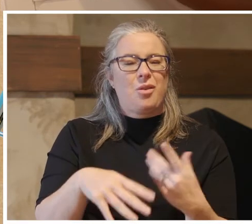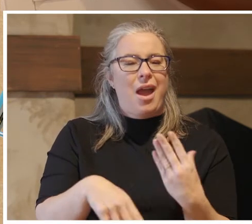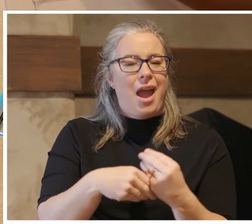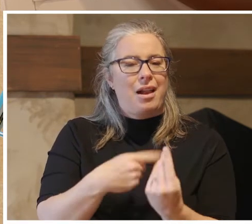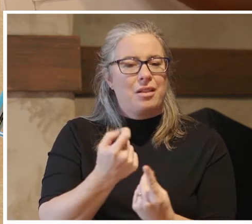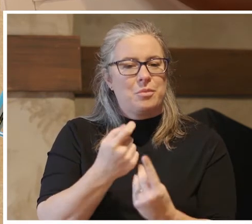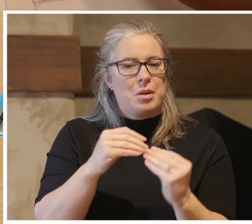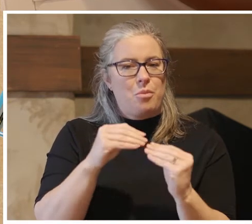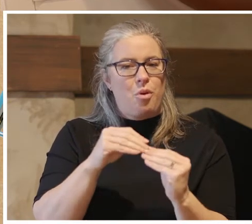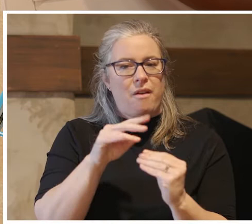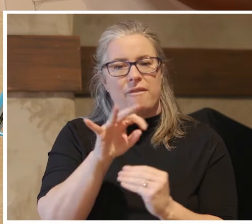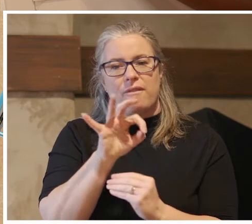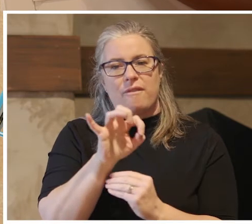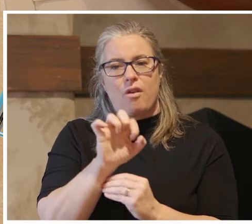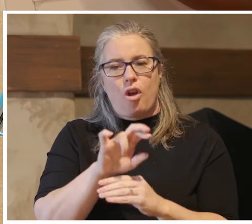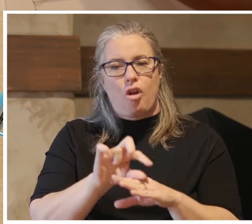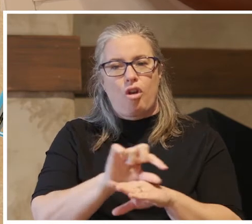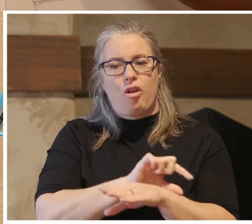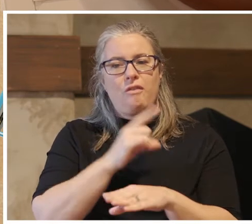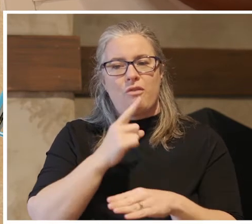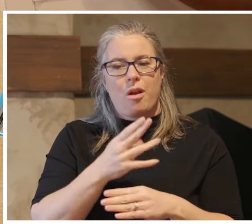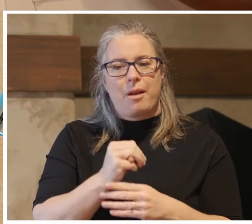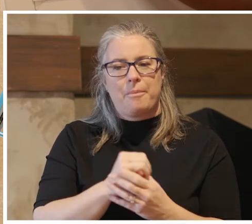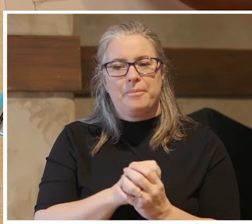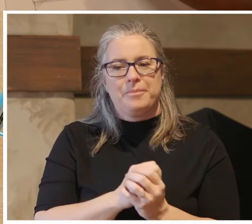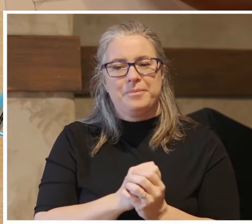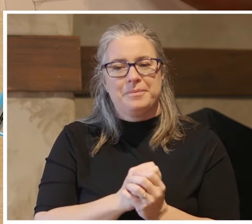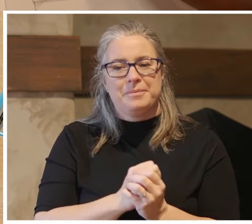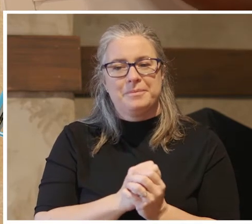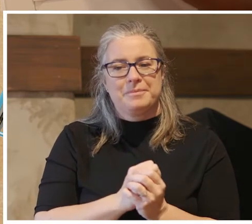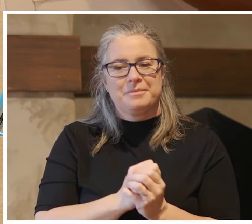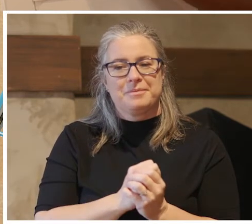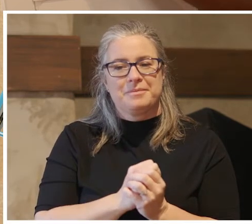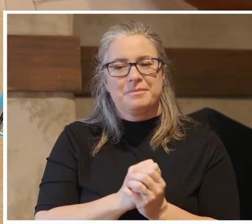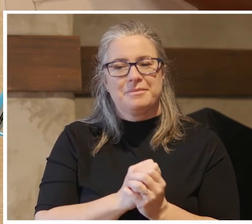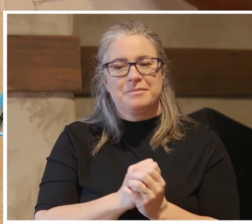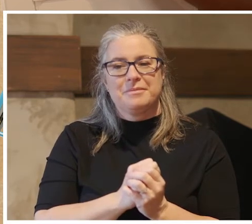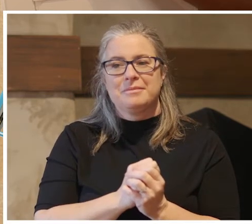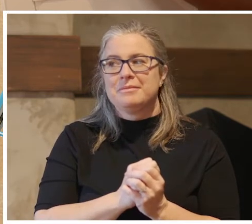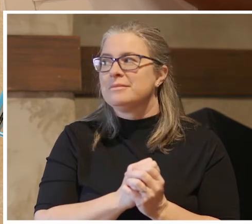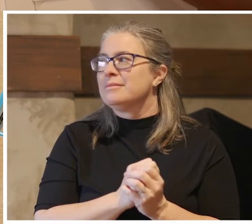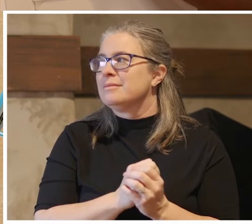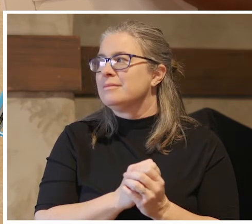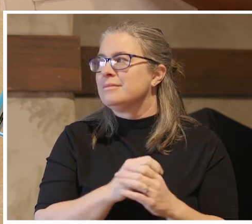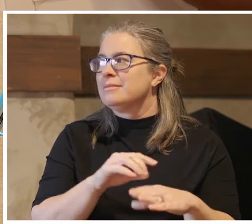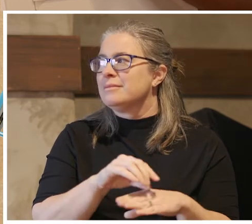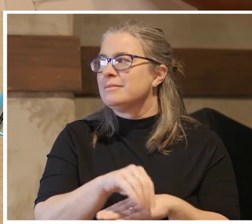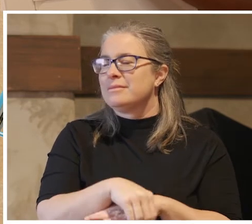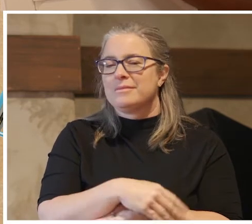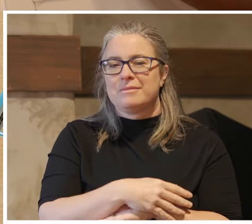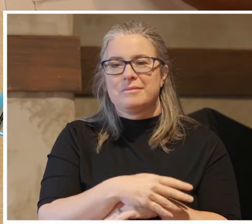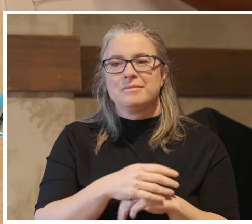So I'm gonna add a little more fur for him. There you go buddy, a little more fur on your tail.